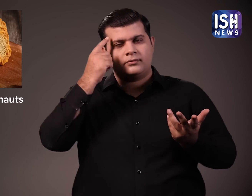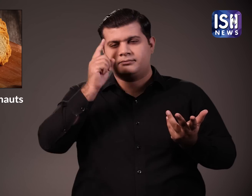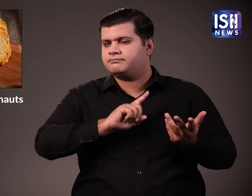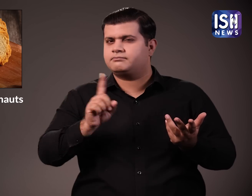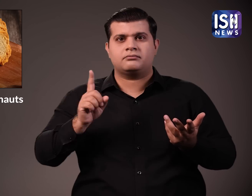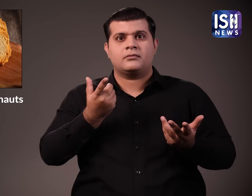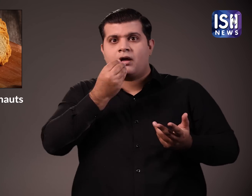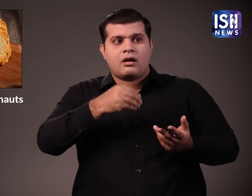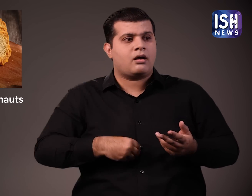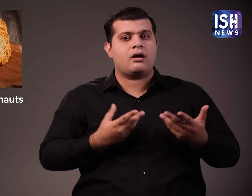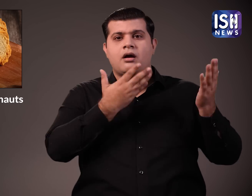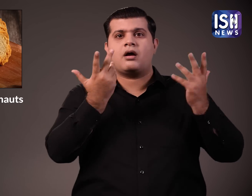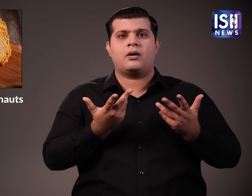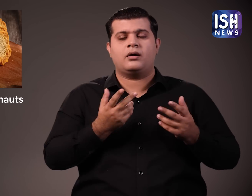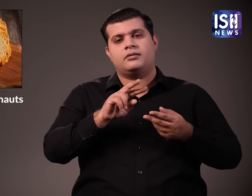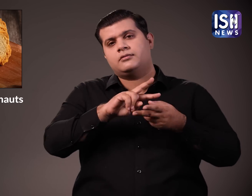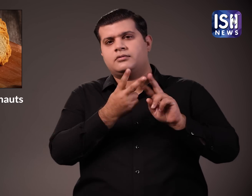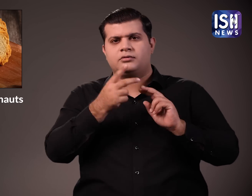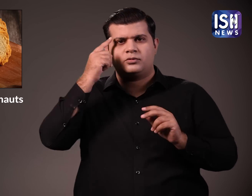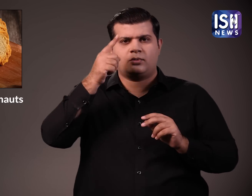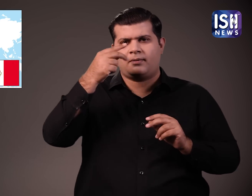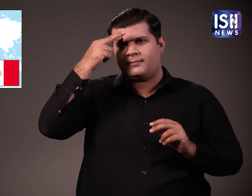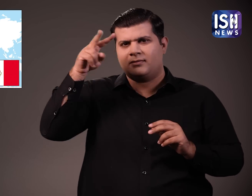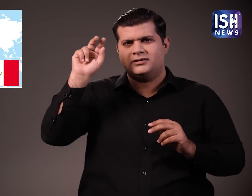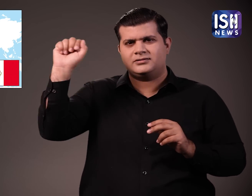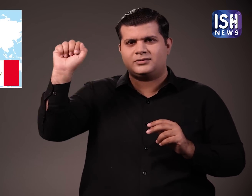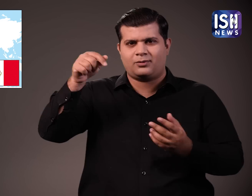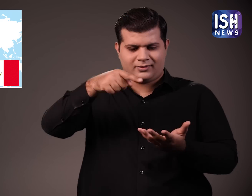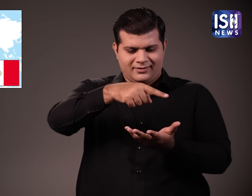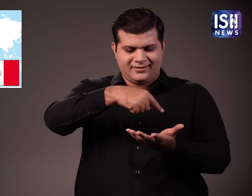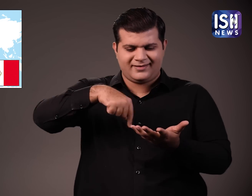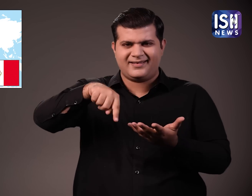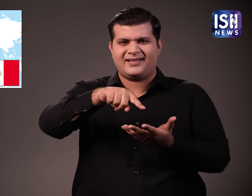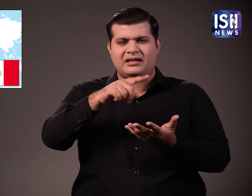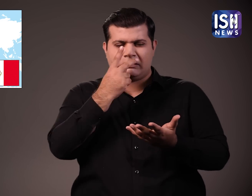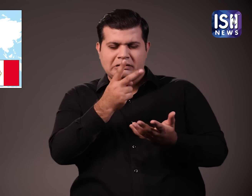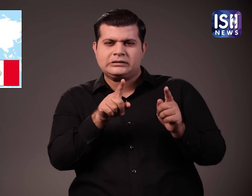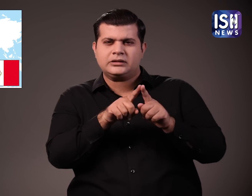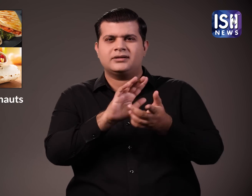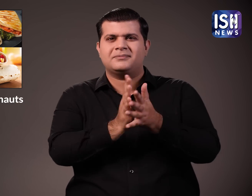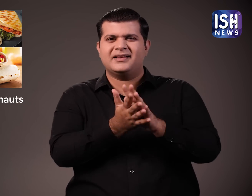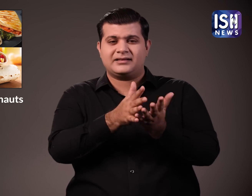This is why bread is banned. Instead they eat mexican tortillas that look like chappatis.